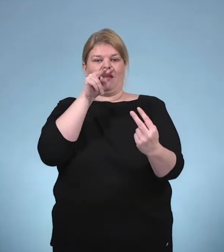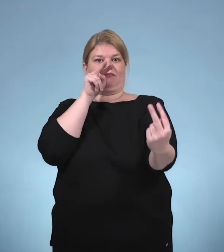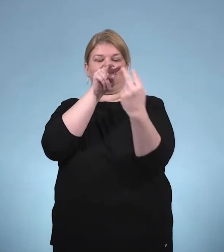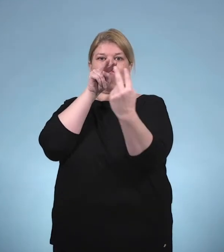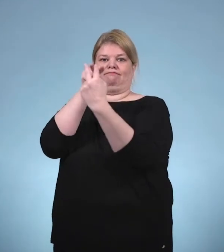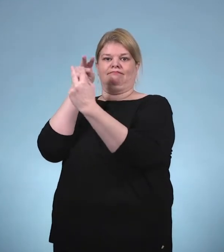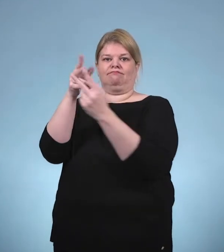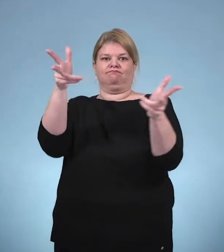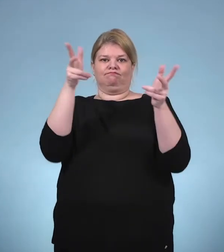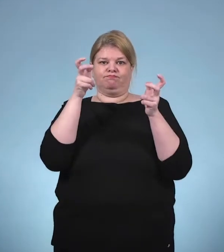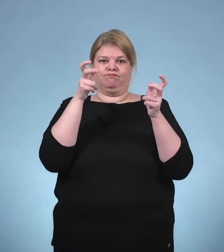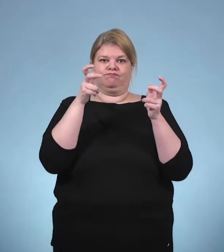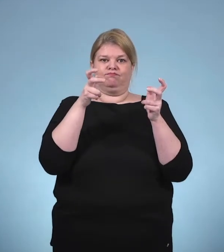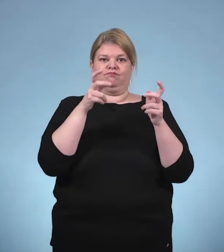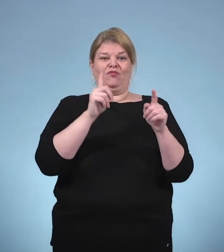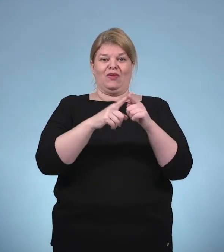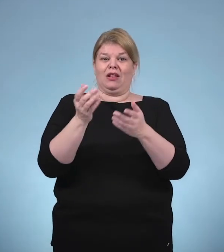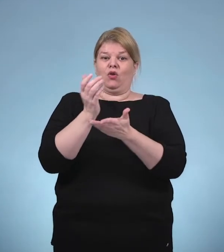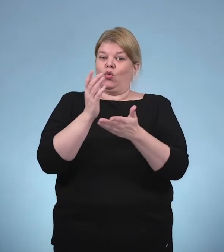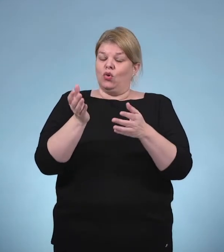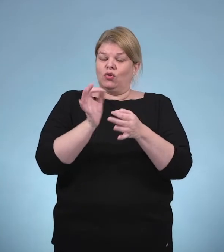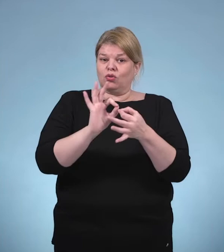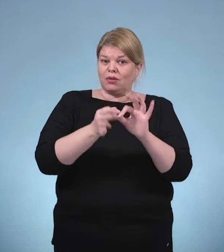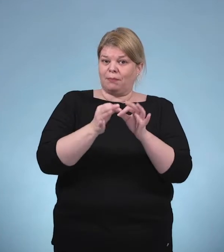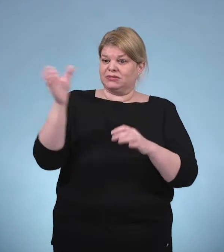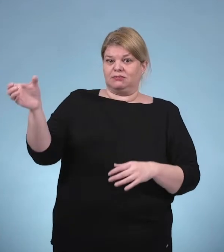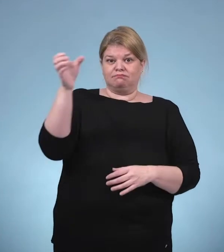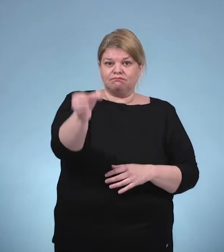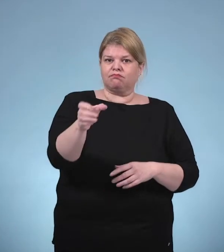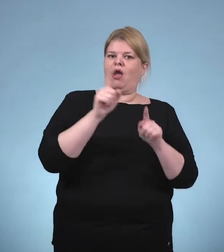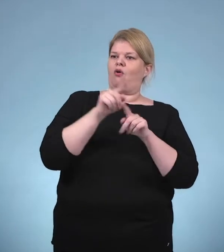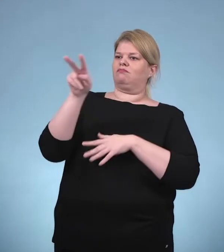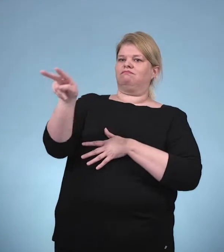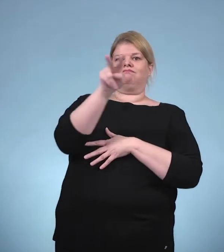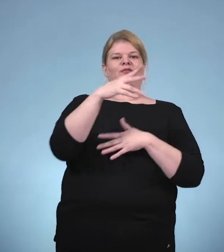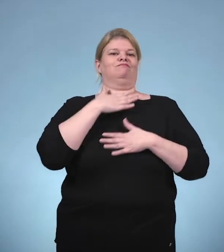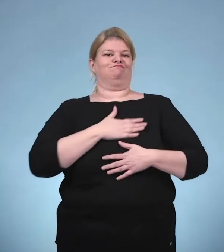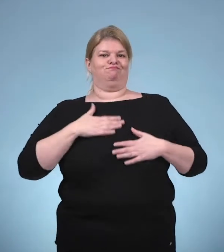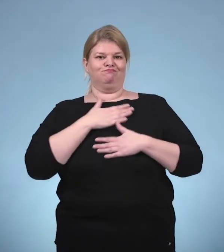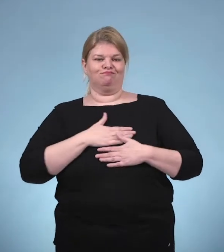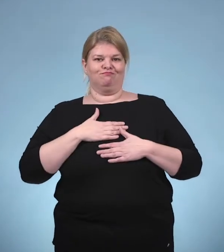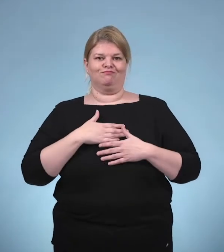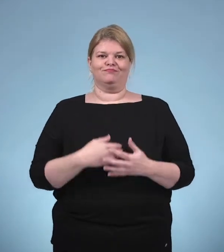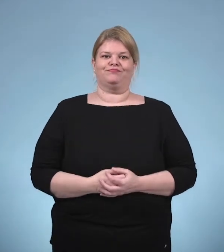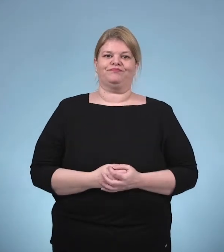with the front of the body. If you have sign language interpreters with you, consult with them. Interpreting a scene can be challenging.